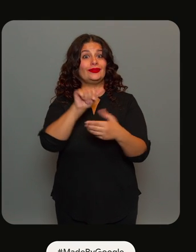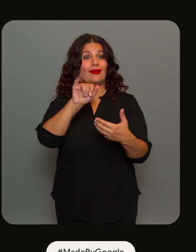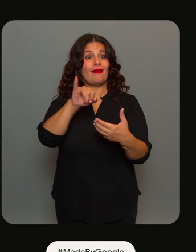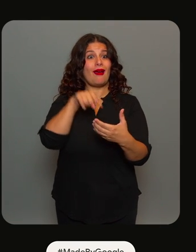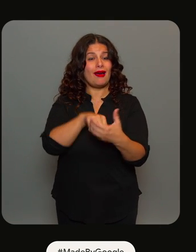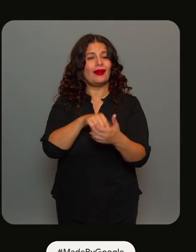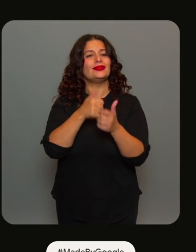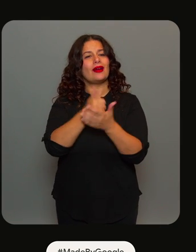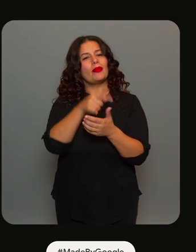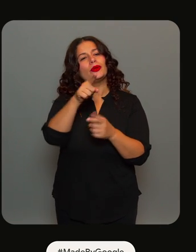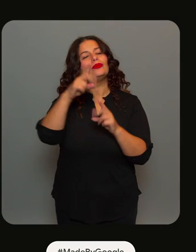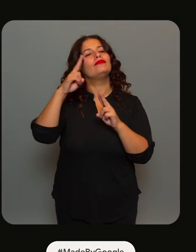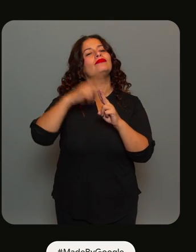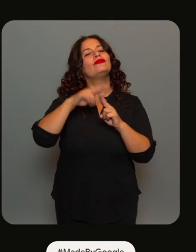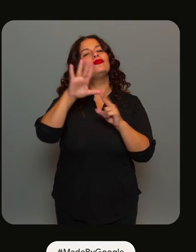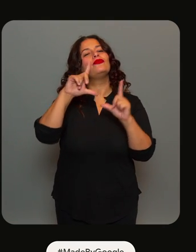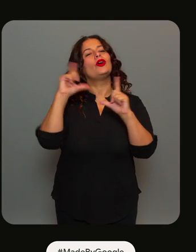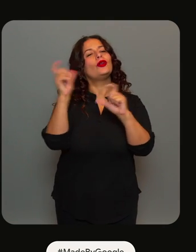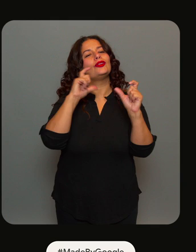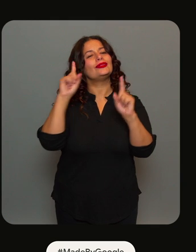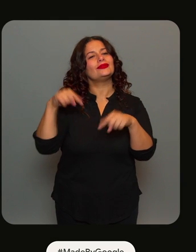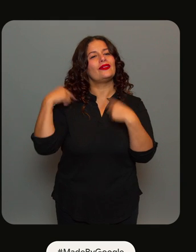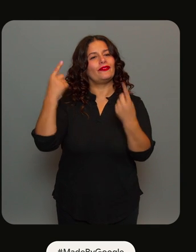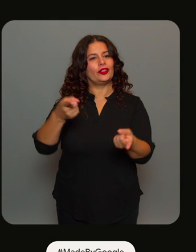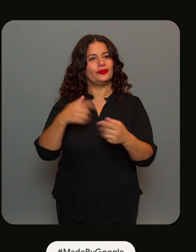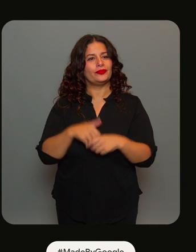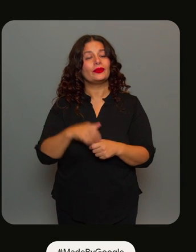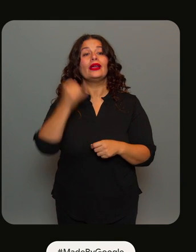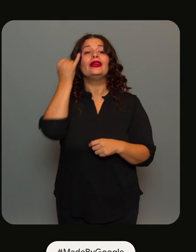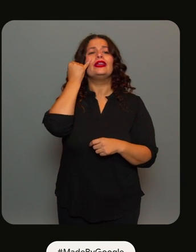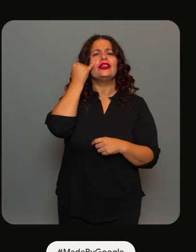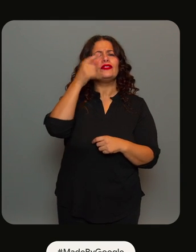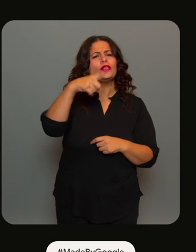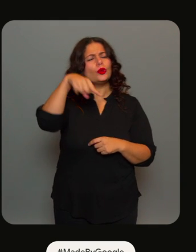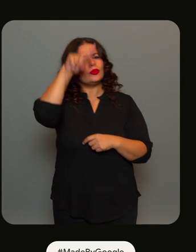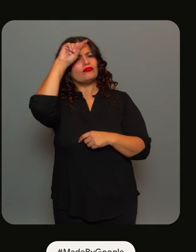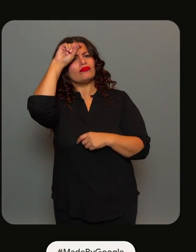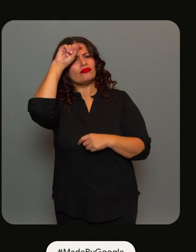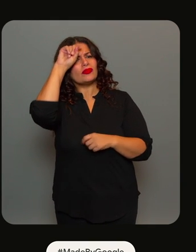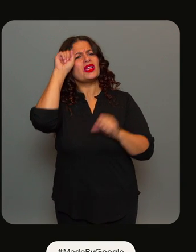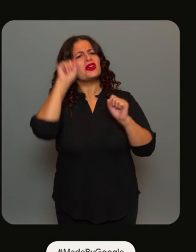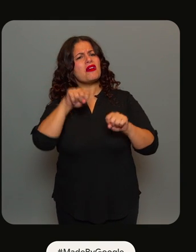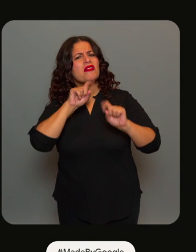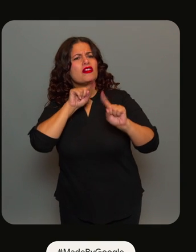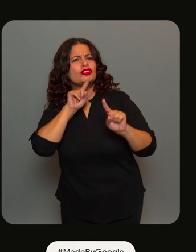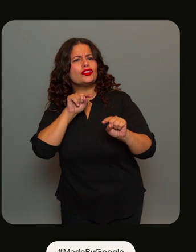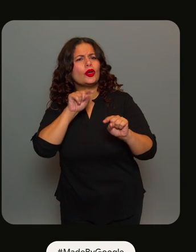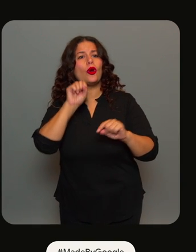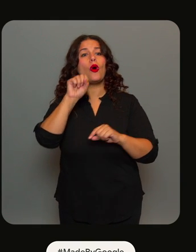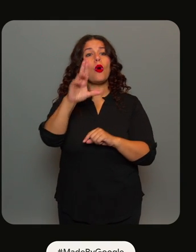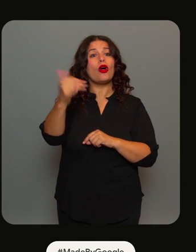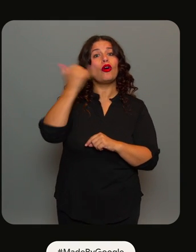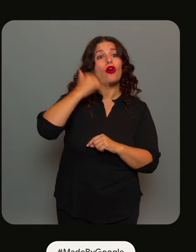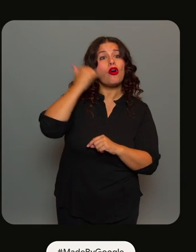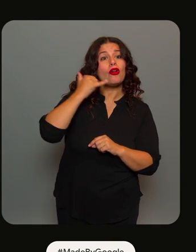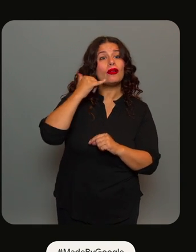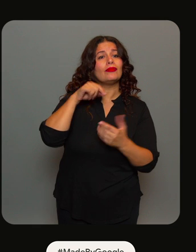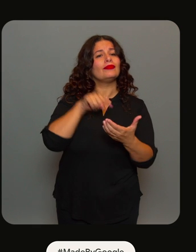you've ever shot, answers the phone when you don't want to, and helps you communicate in different languages.